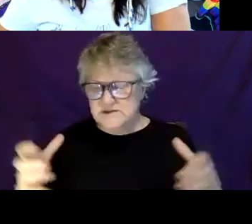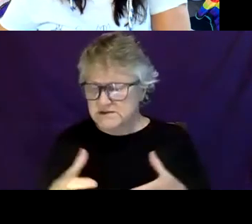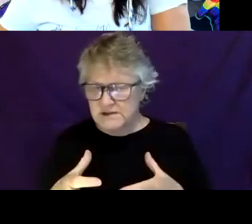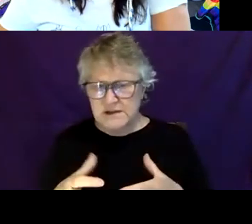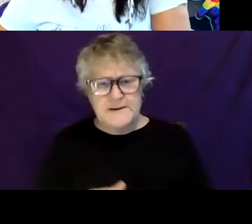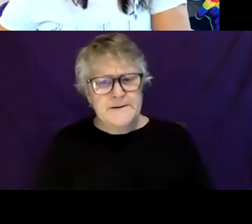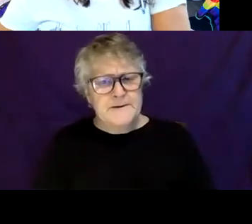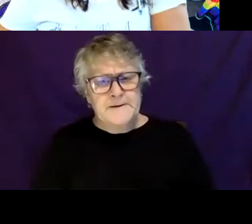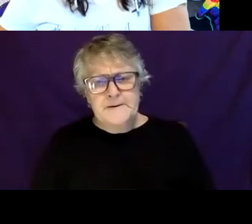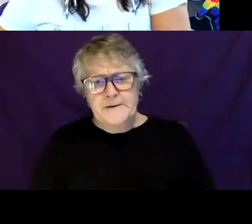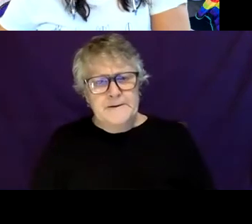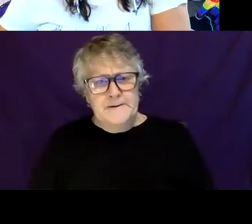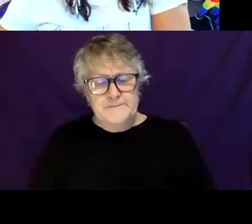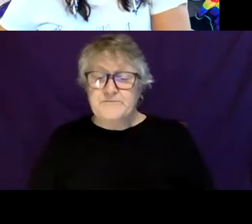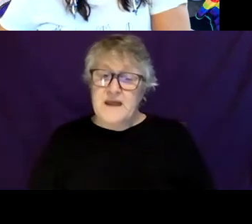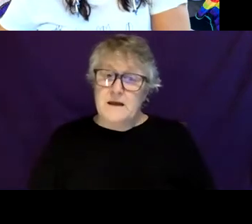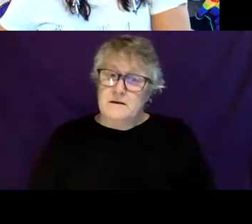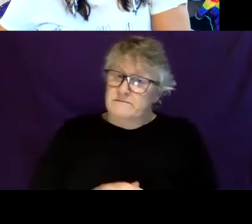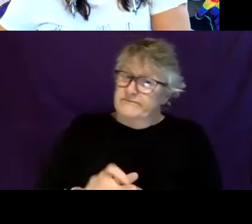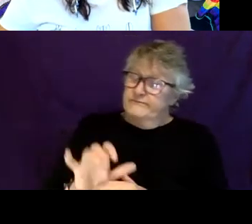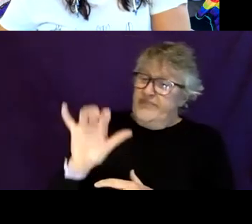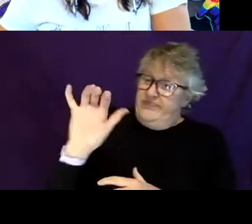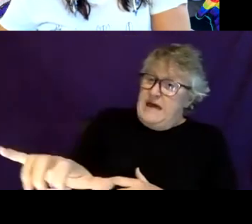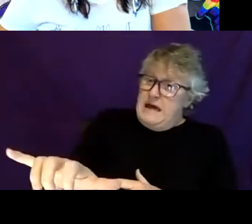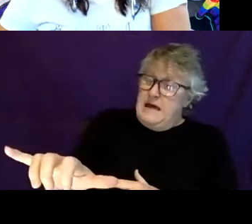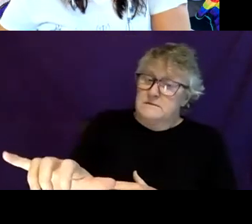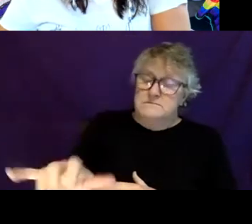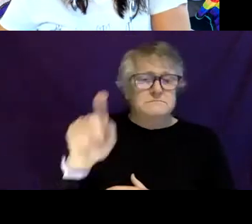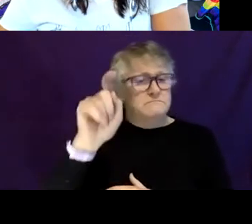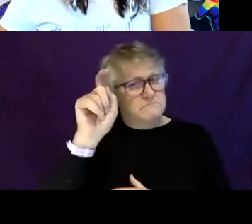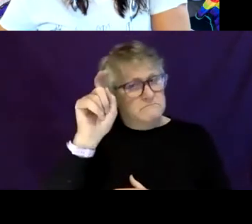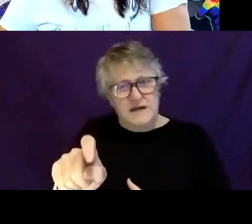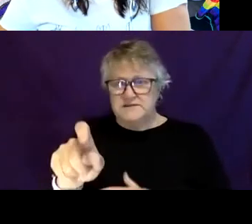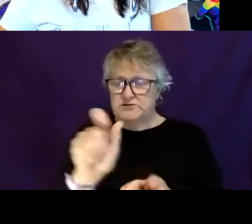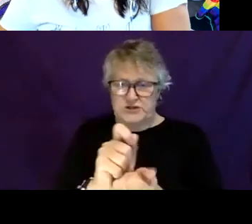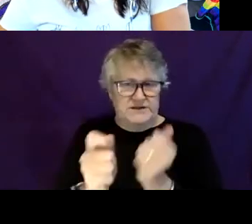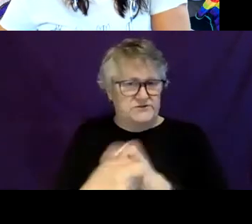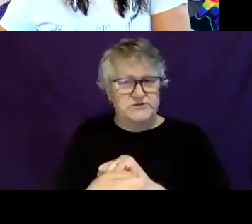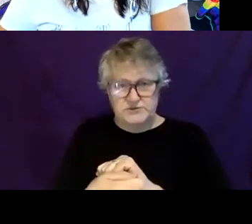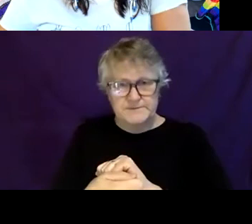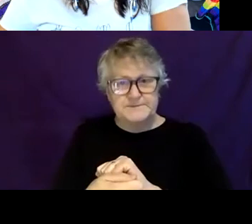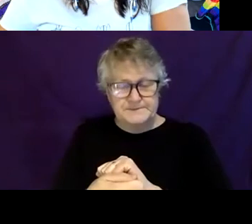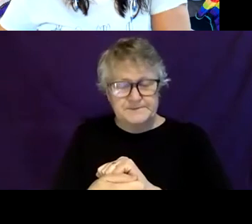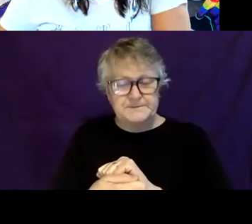And that needs to change. I